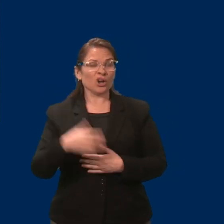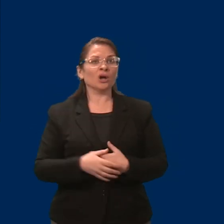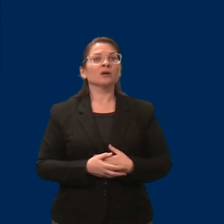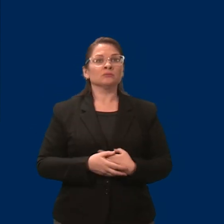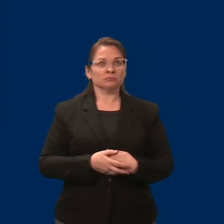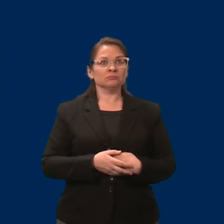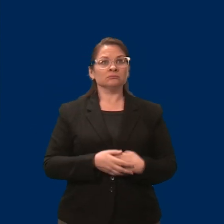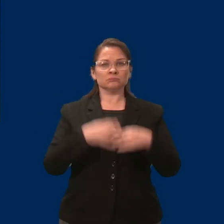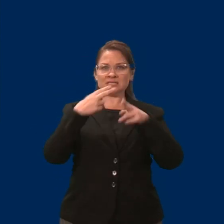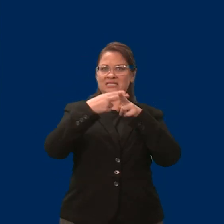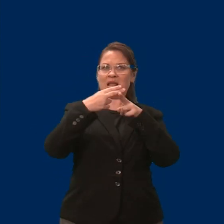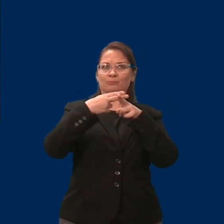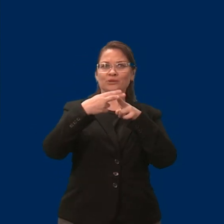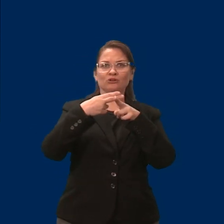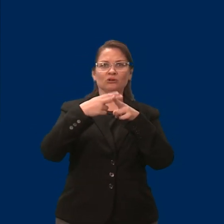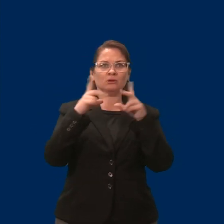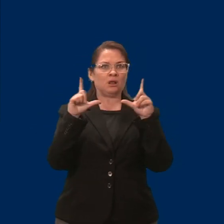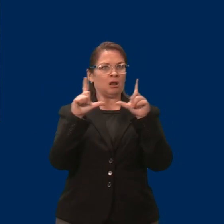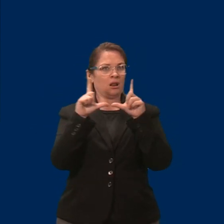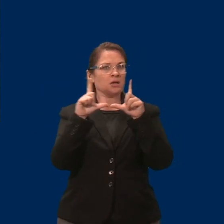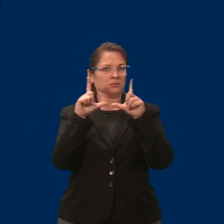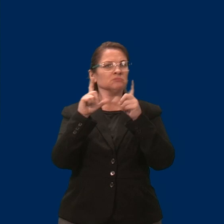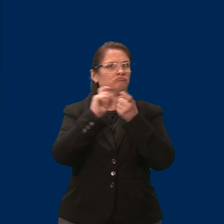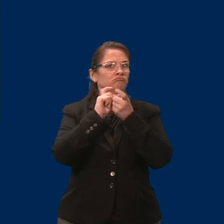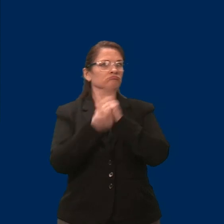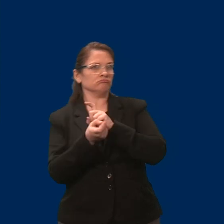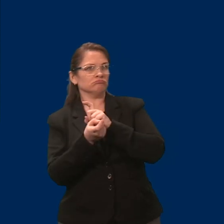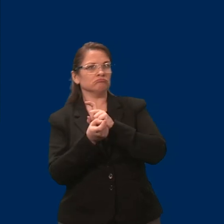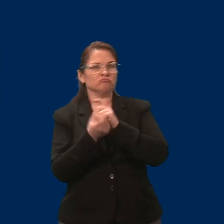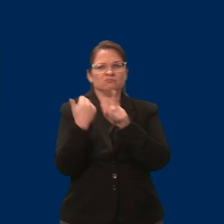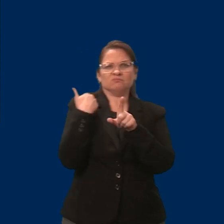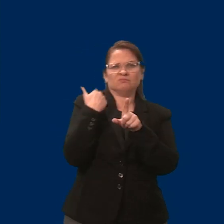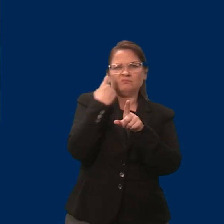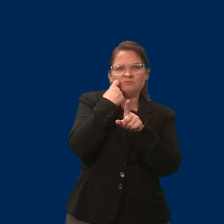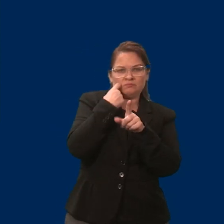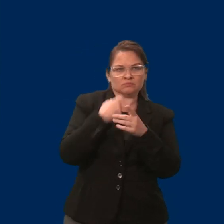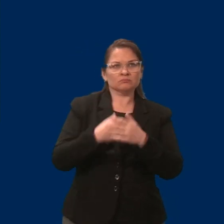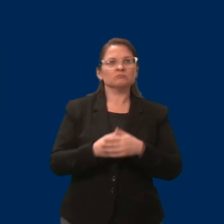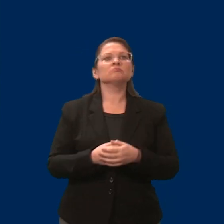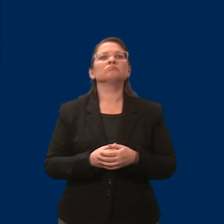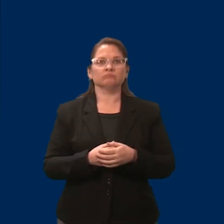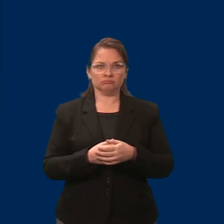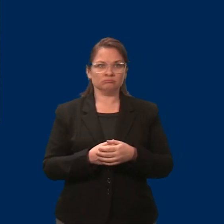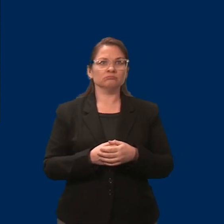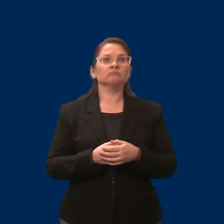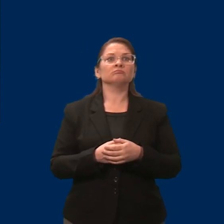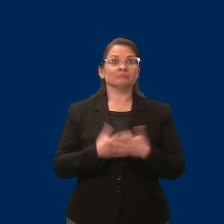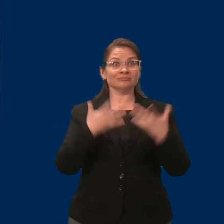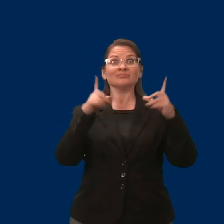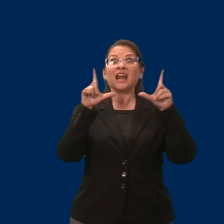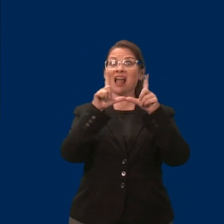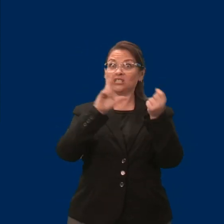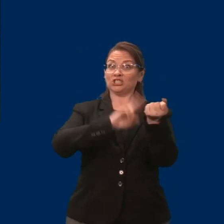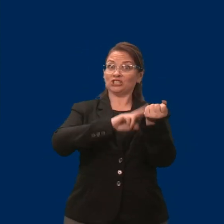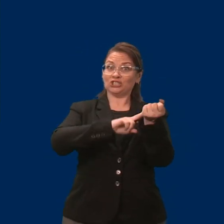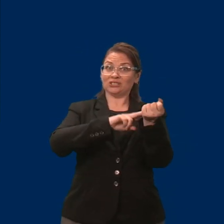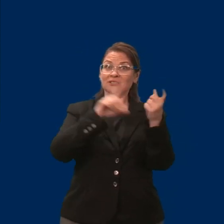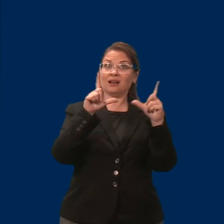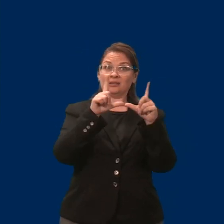and licensing changes, which would allow previously licensed nurses to temporarily practice in nursing homes